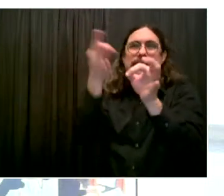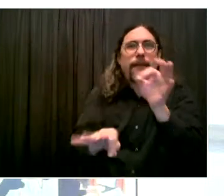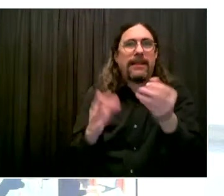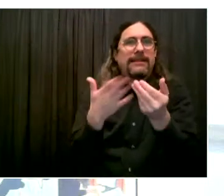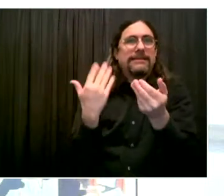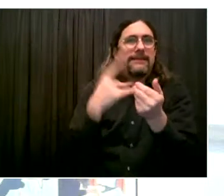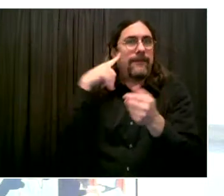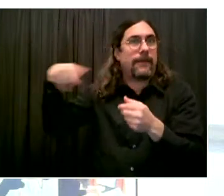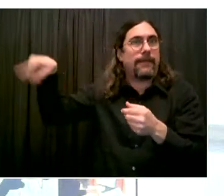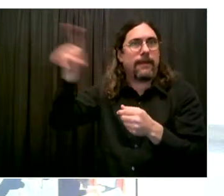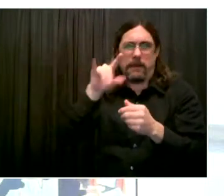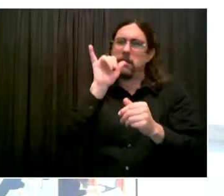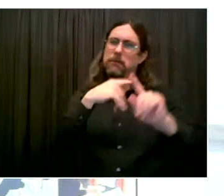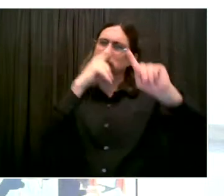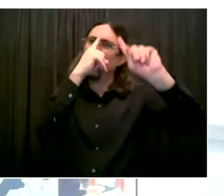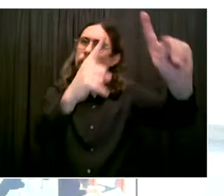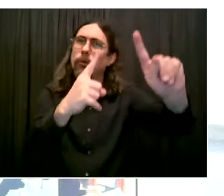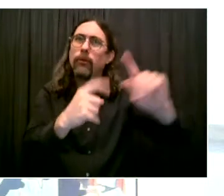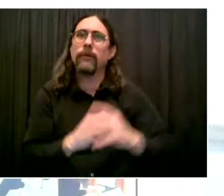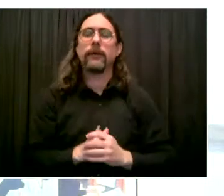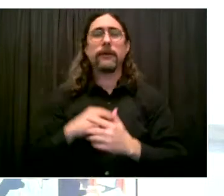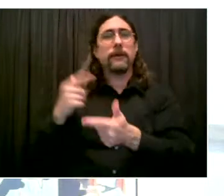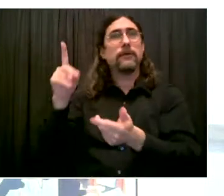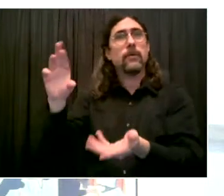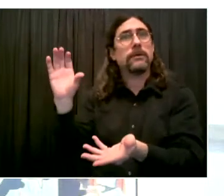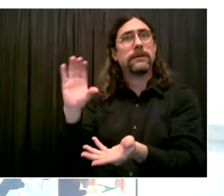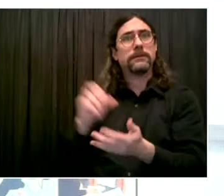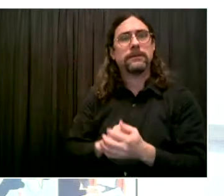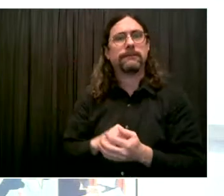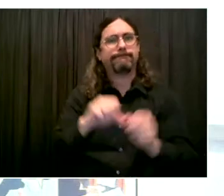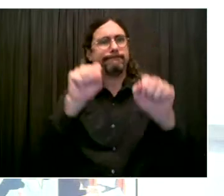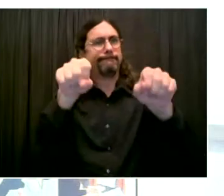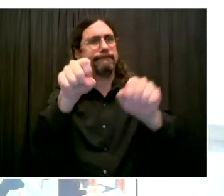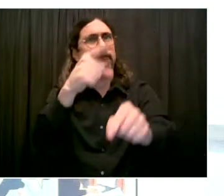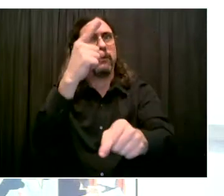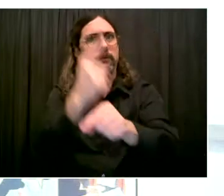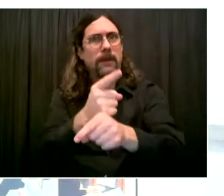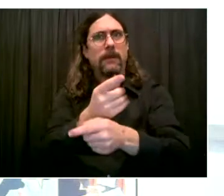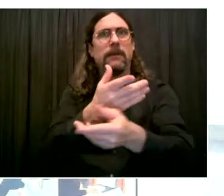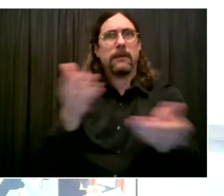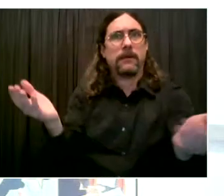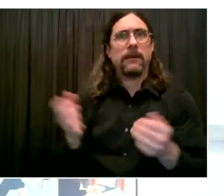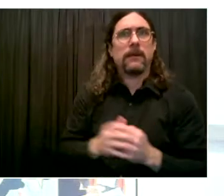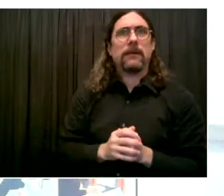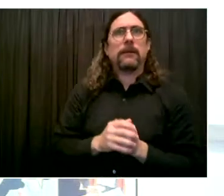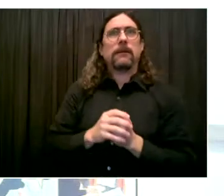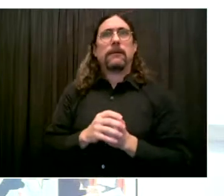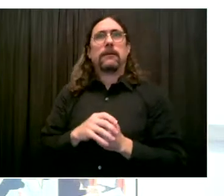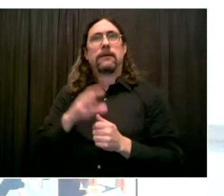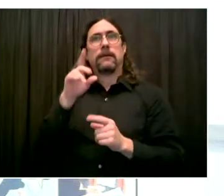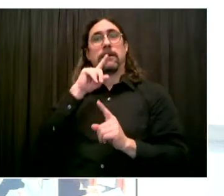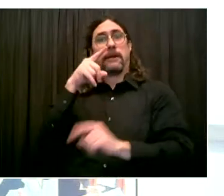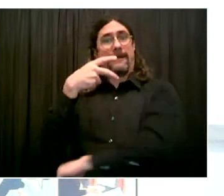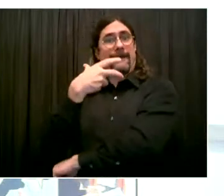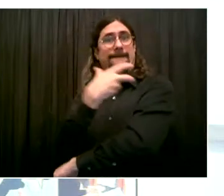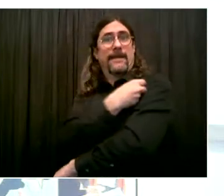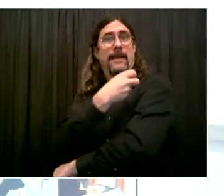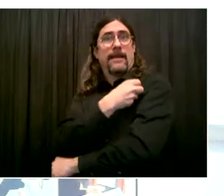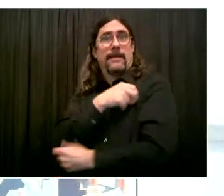HIGH POINTS. THE PEOPLE ARE IN FOCUS AND IN-